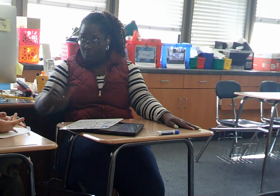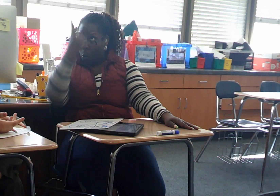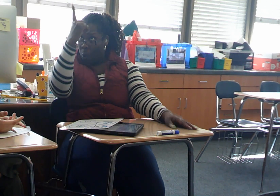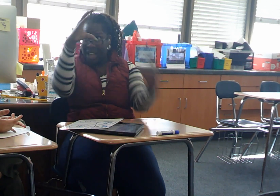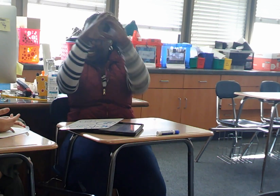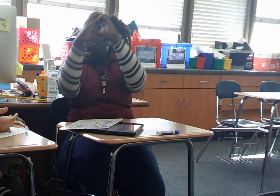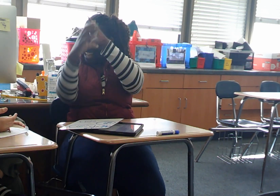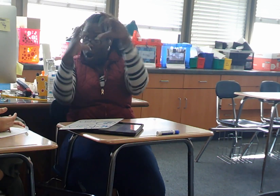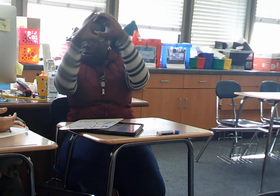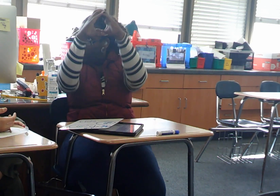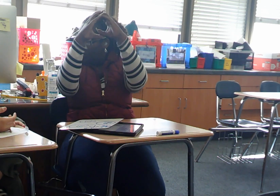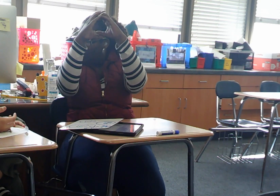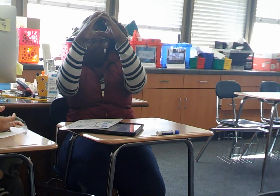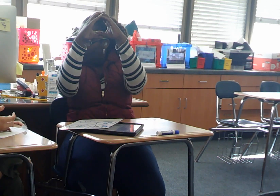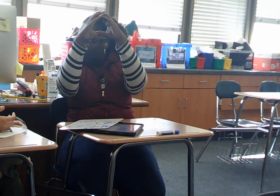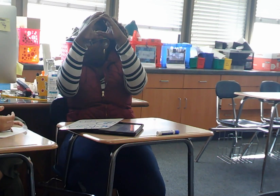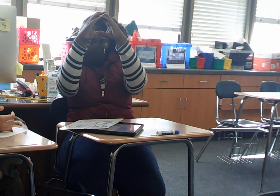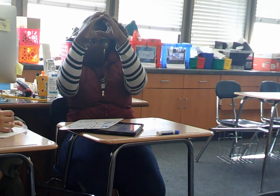One cell?